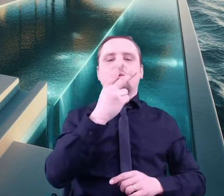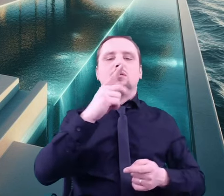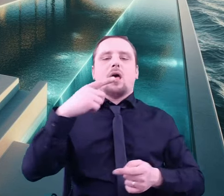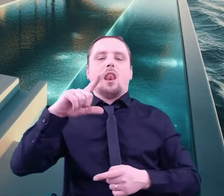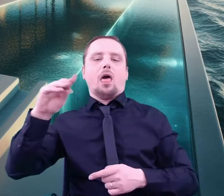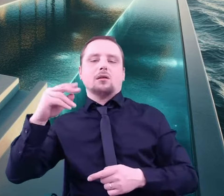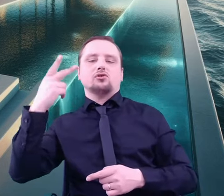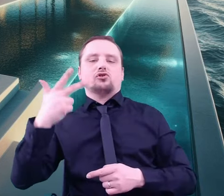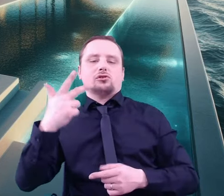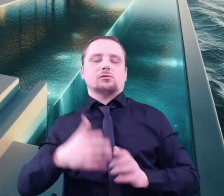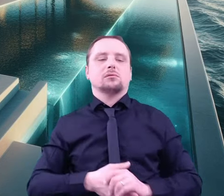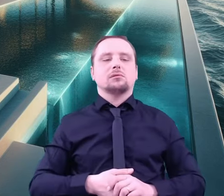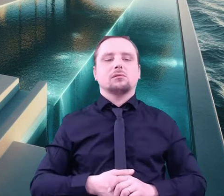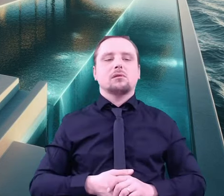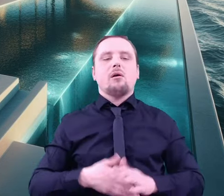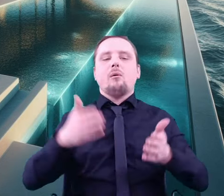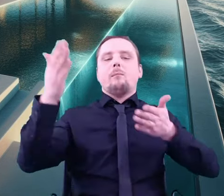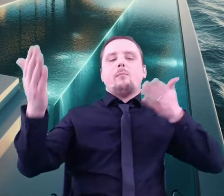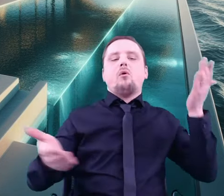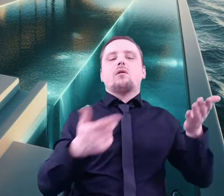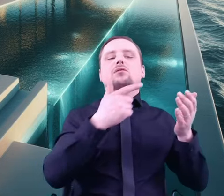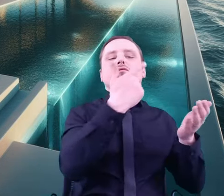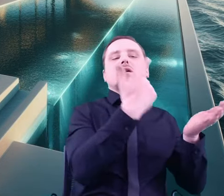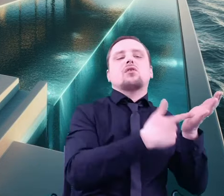The idea was to create a visualization of a villa